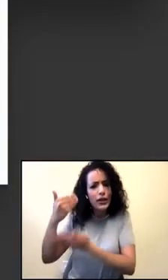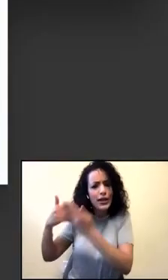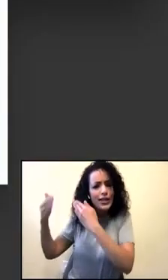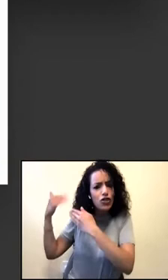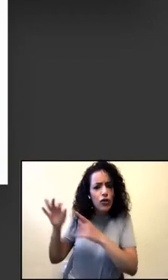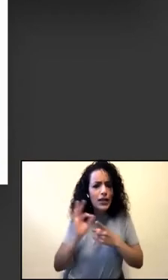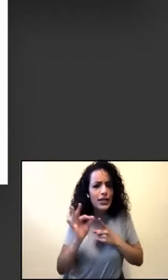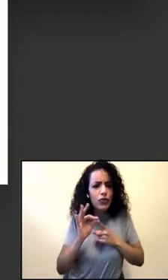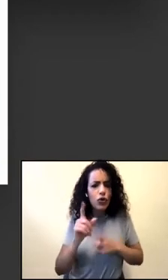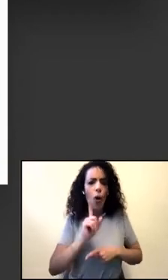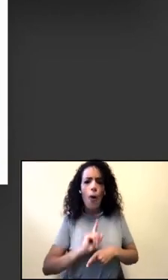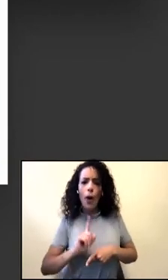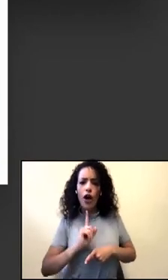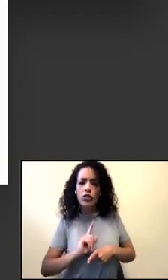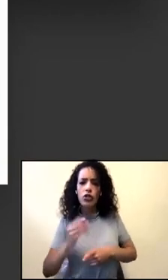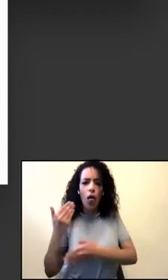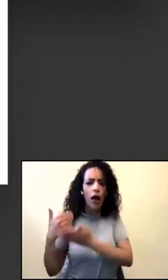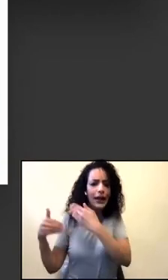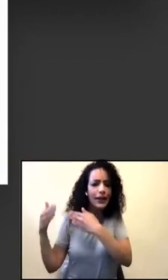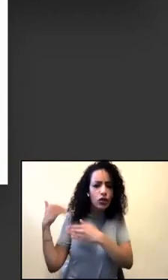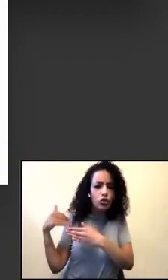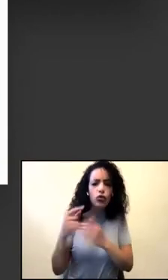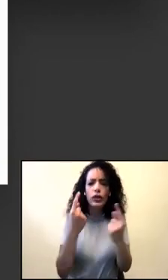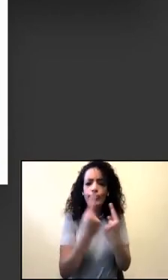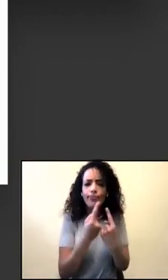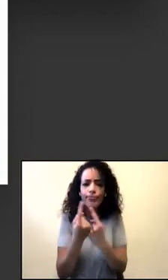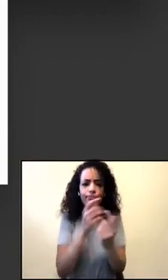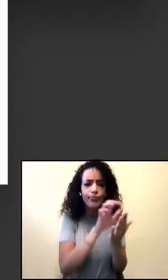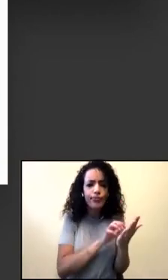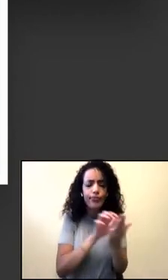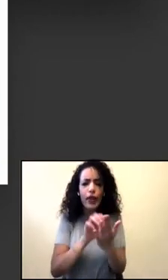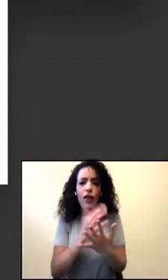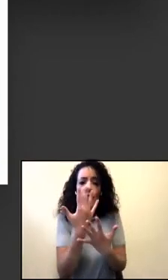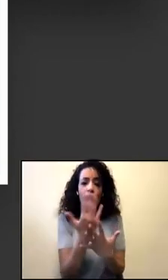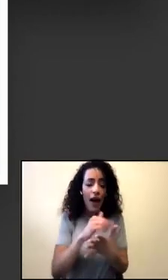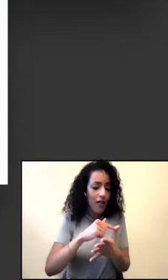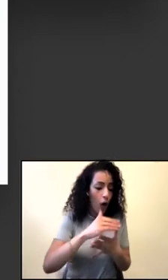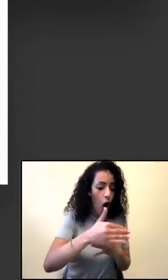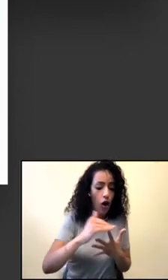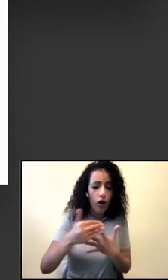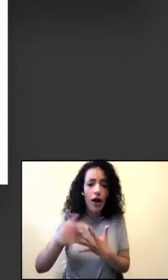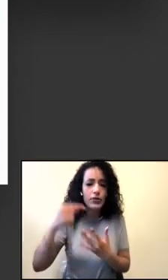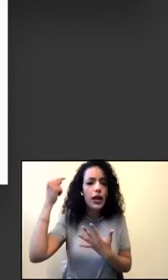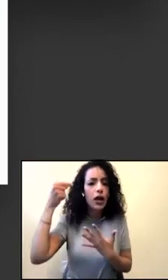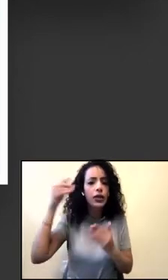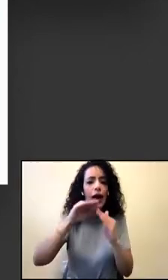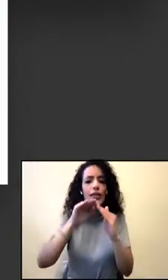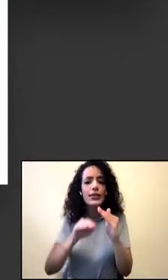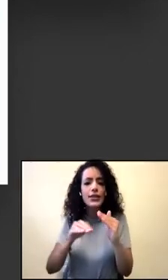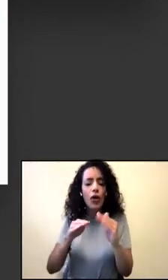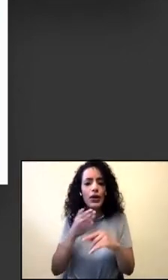photographs, held at five archive depositories across London and the South-East. Alongside